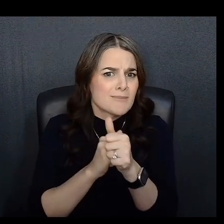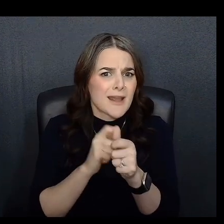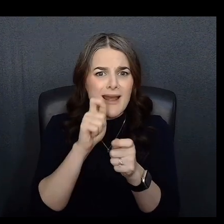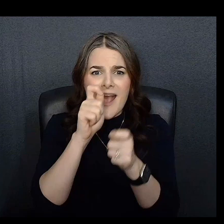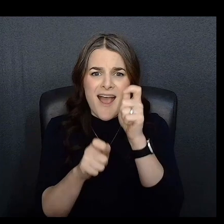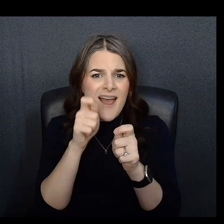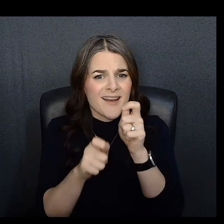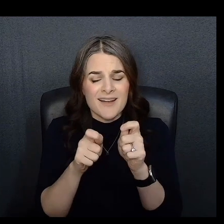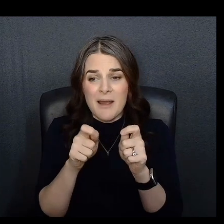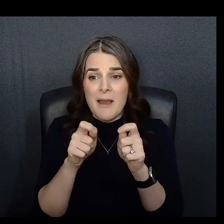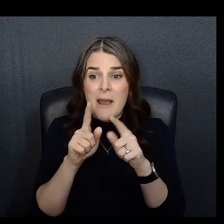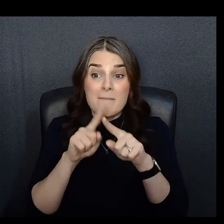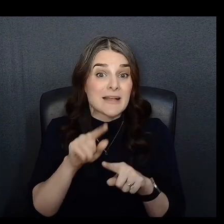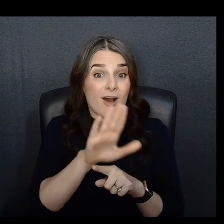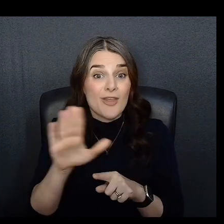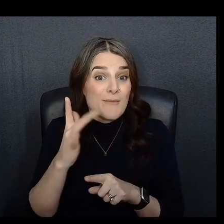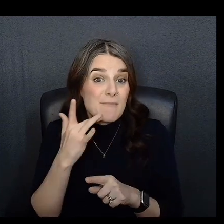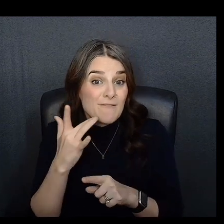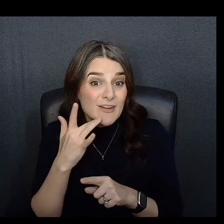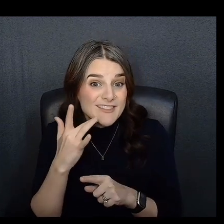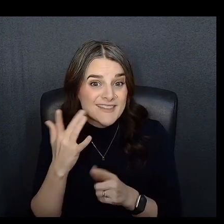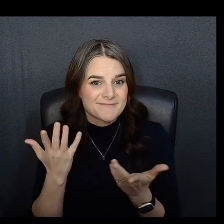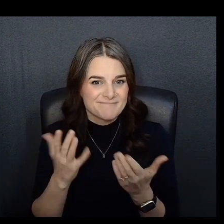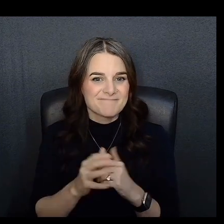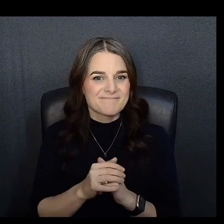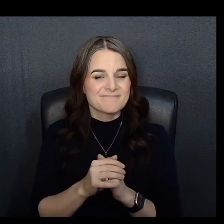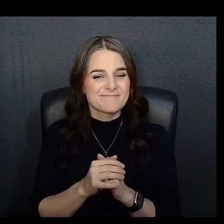preferences and the vocabulary that they might want